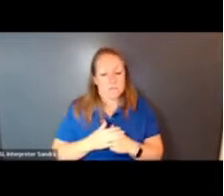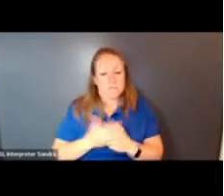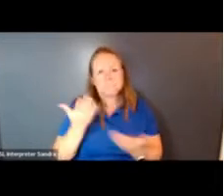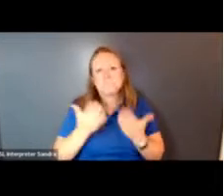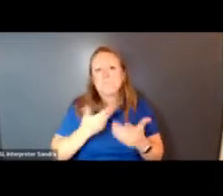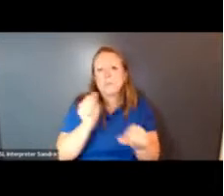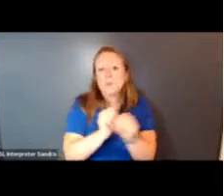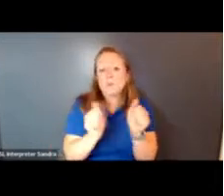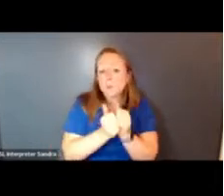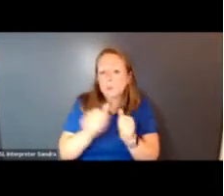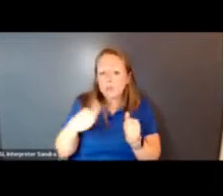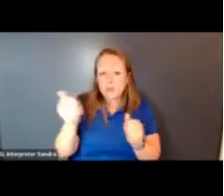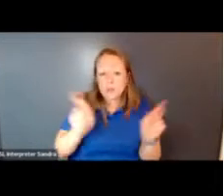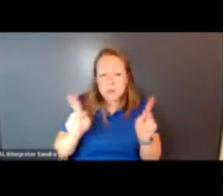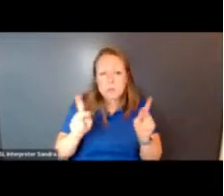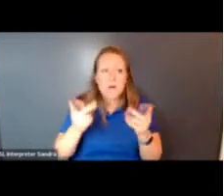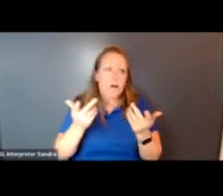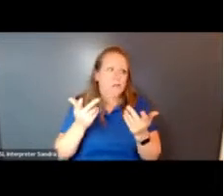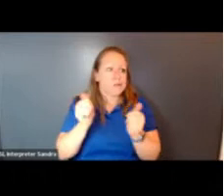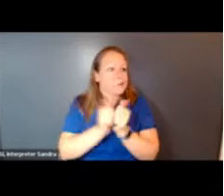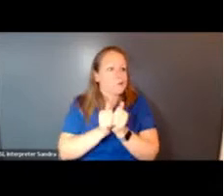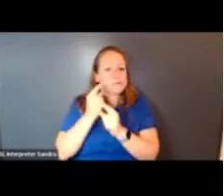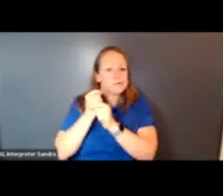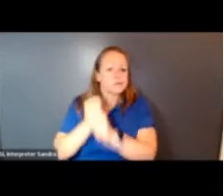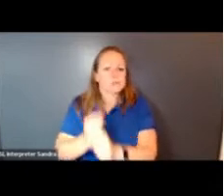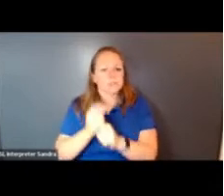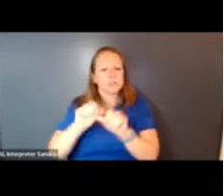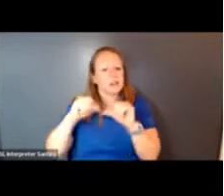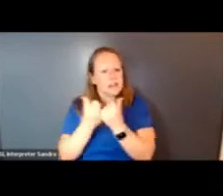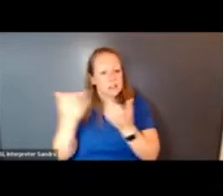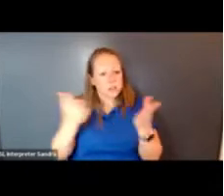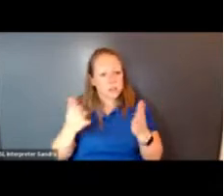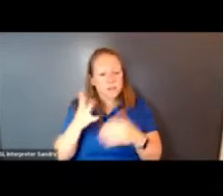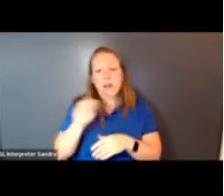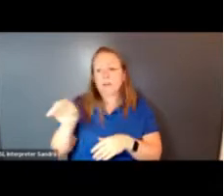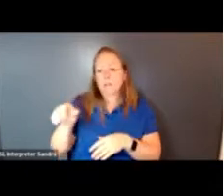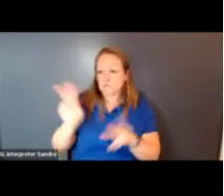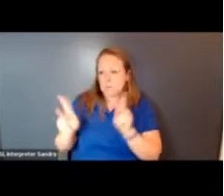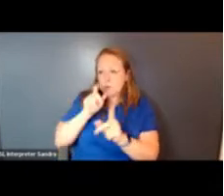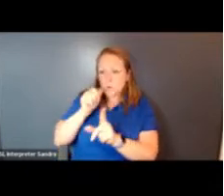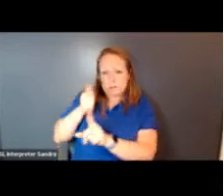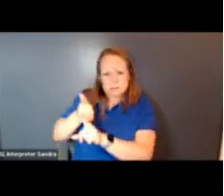in working with traditional agency services, as well as those people who are self directing. In other programs,